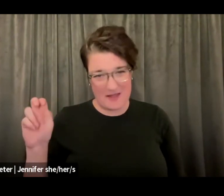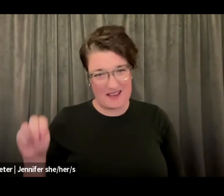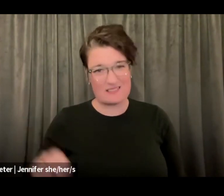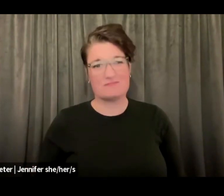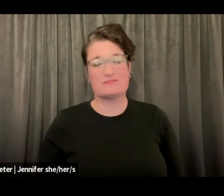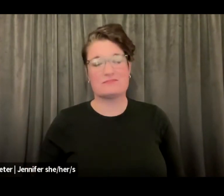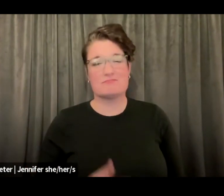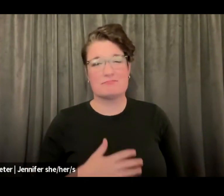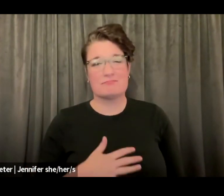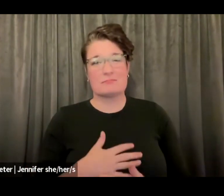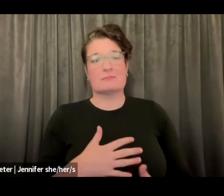Hmm.